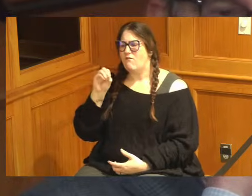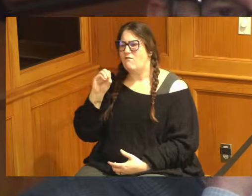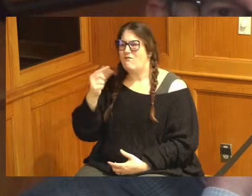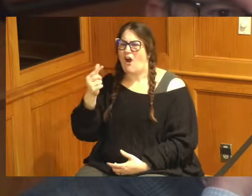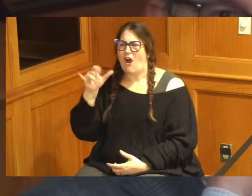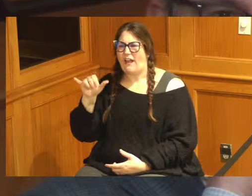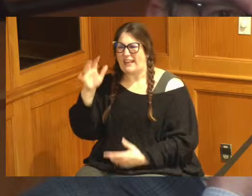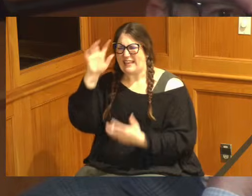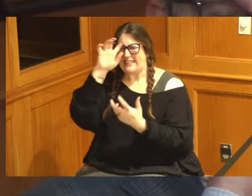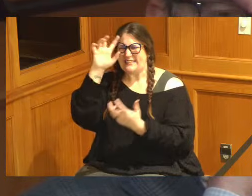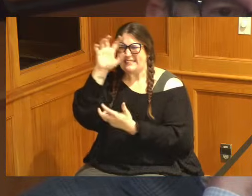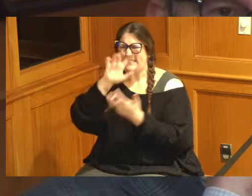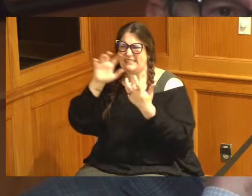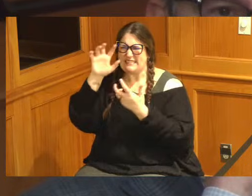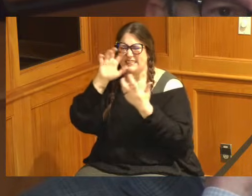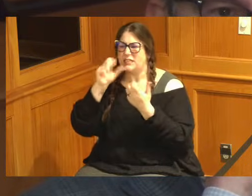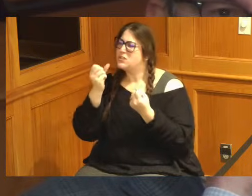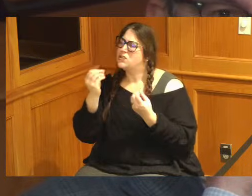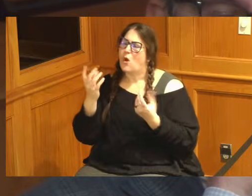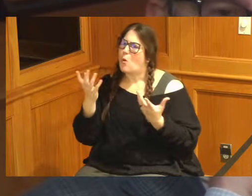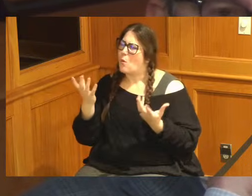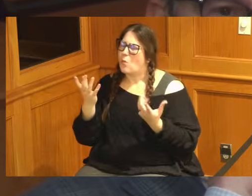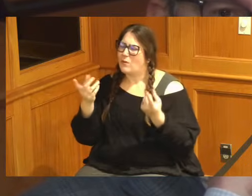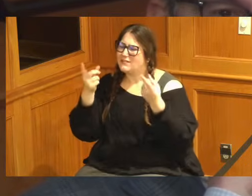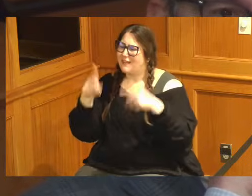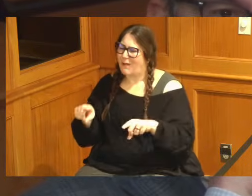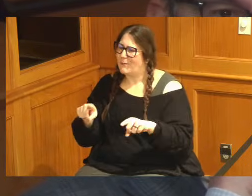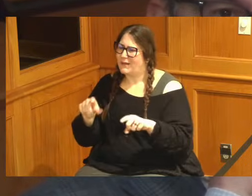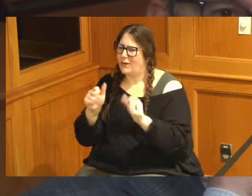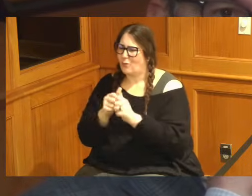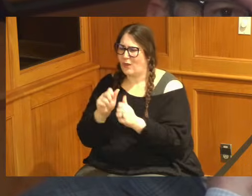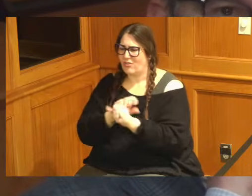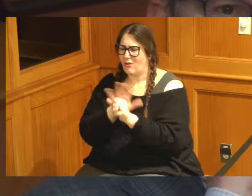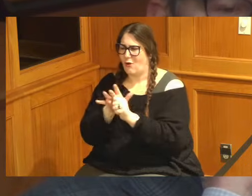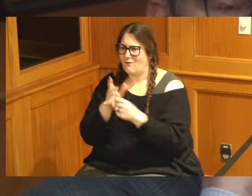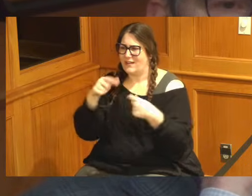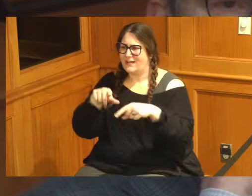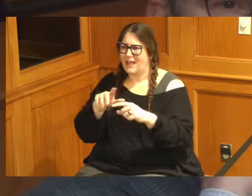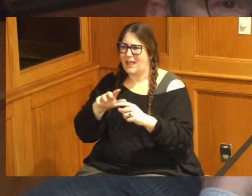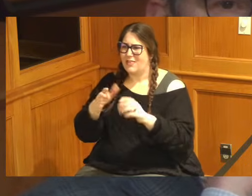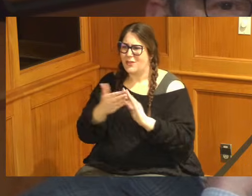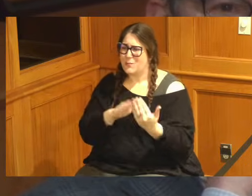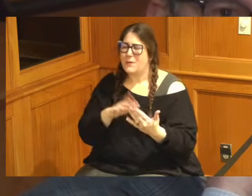what is the status of Covid in the community. I know that people should still get vaccinated for